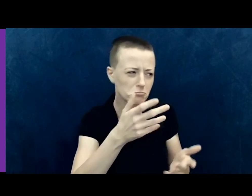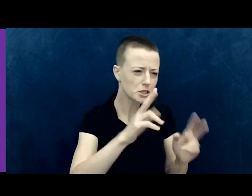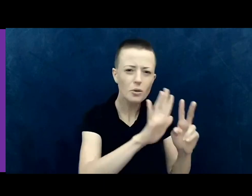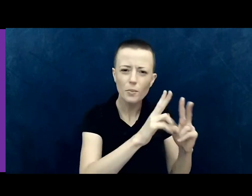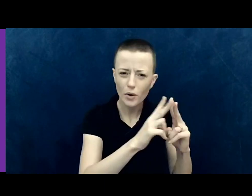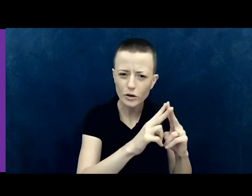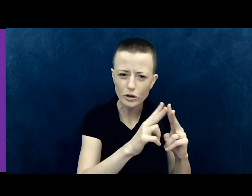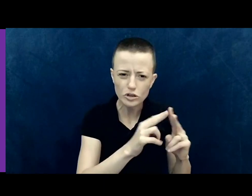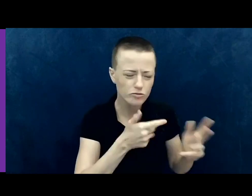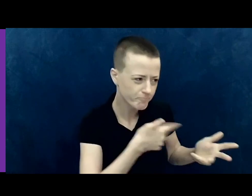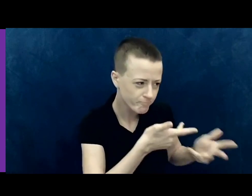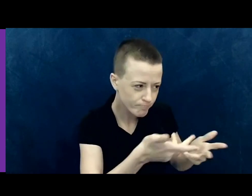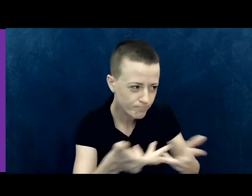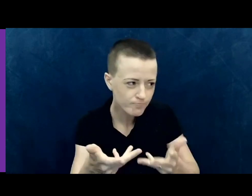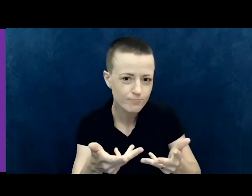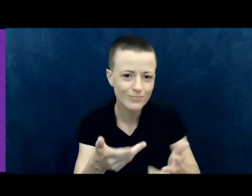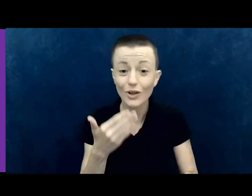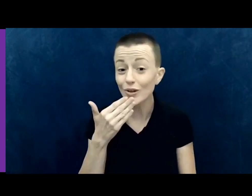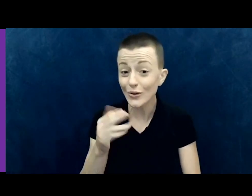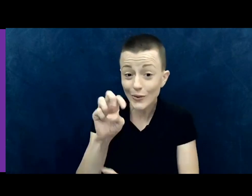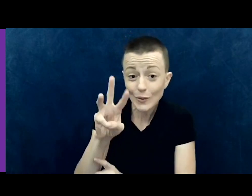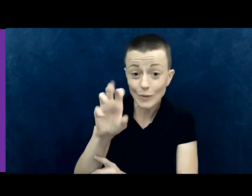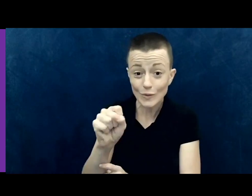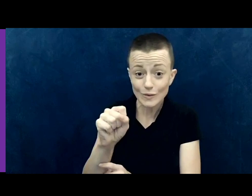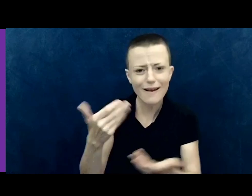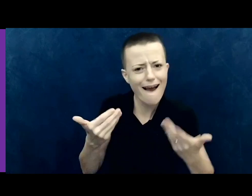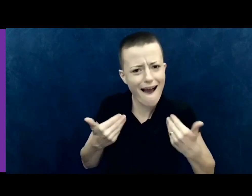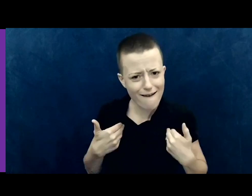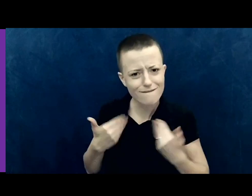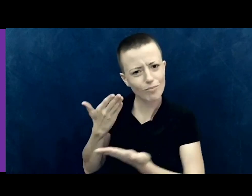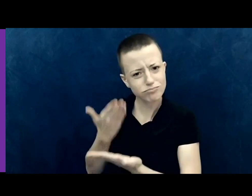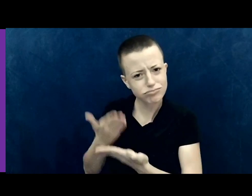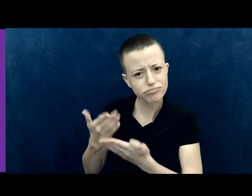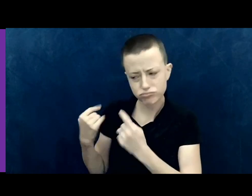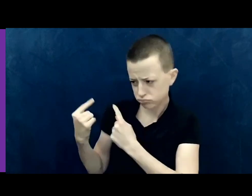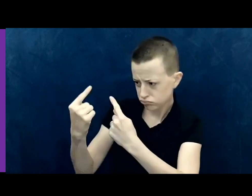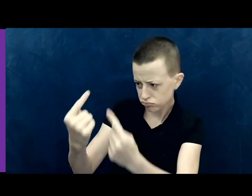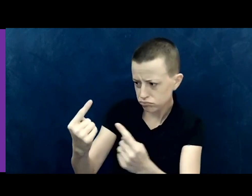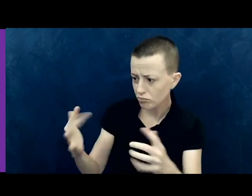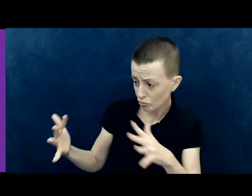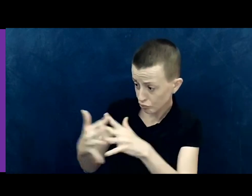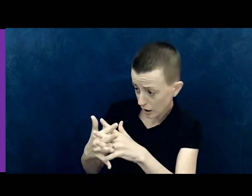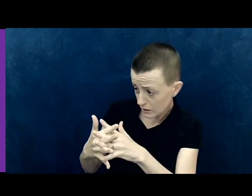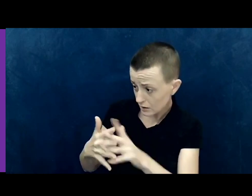The good news is we have data showing the safety of these vaccines in pregnant individuals.